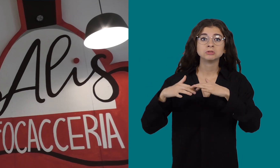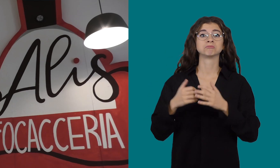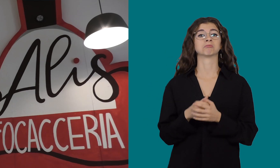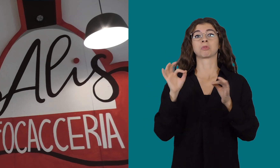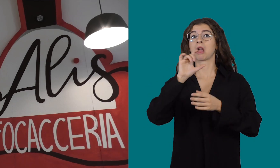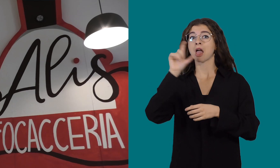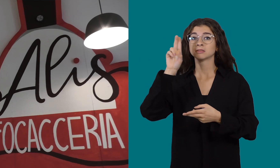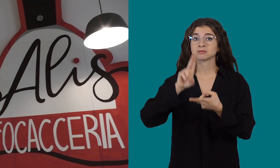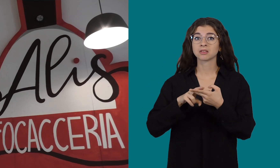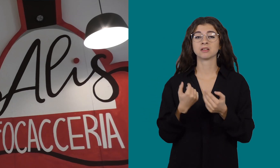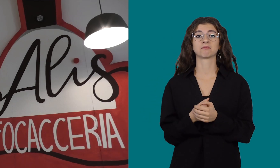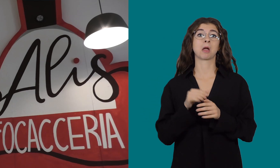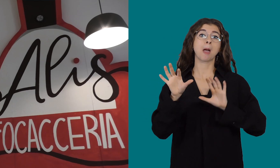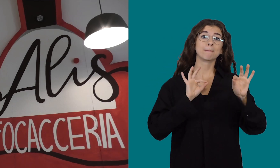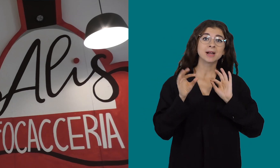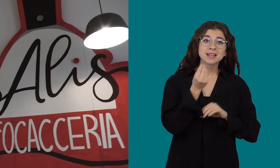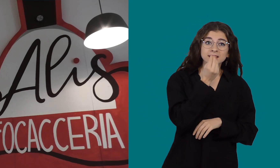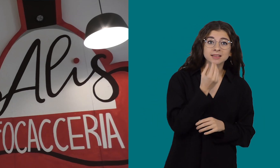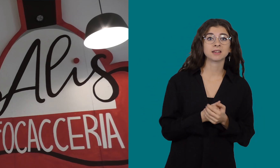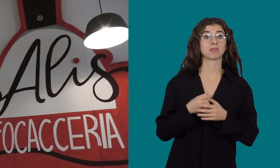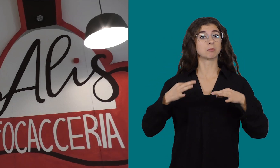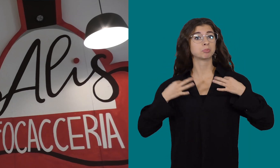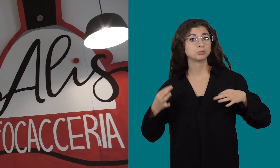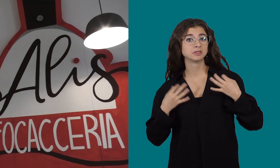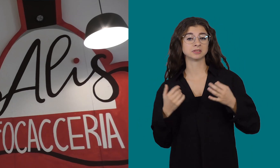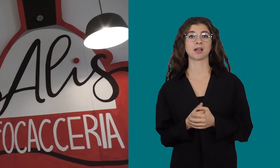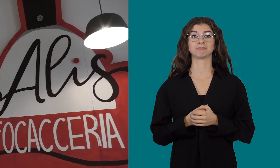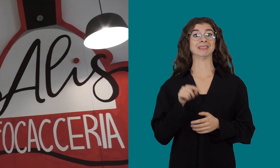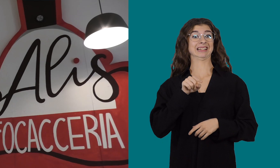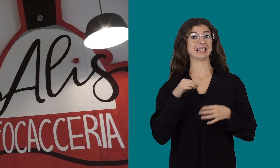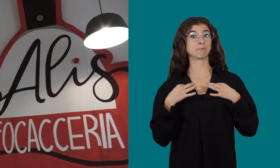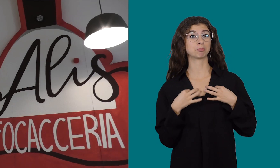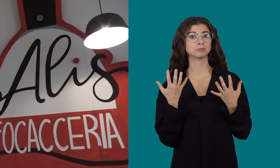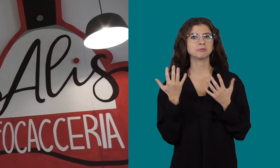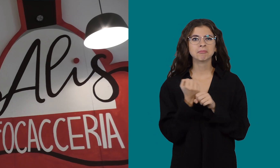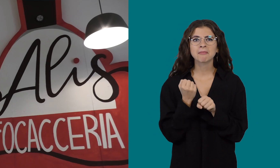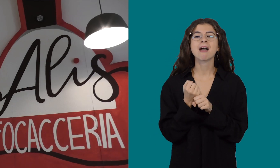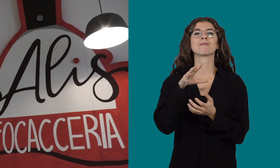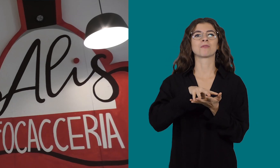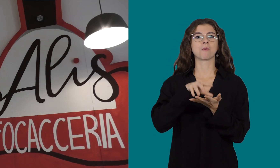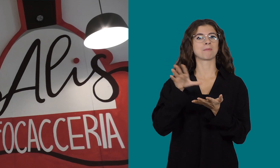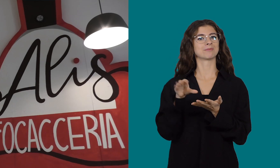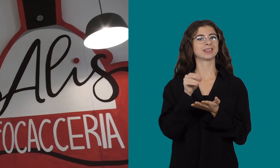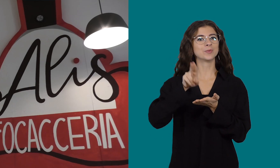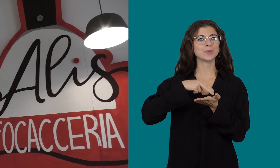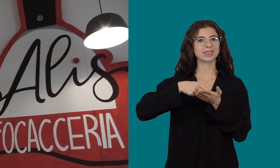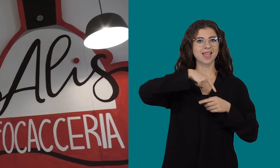or reuninions, aperitifor birthdays. For birthdays Alice makes focaccias where the age